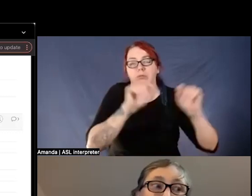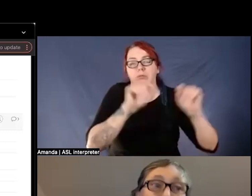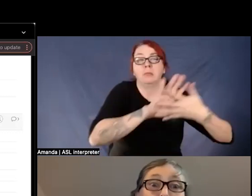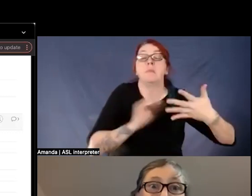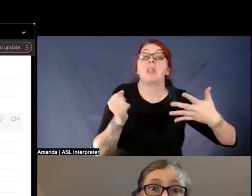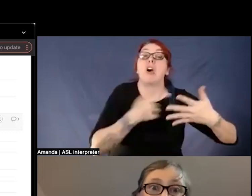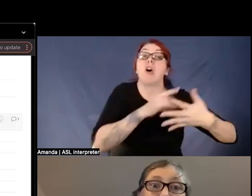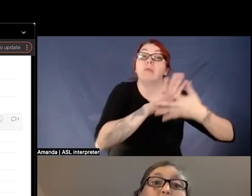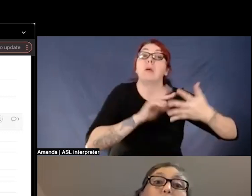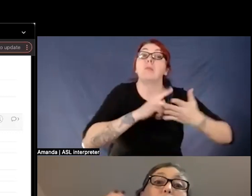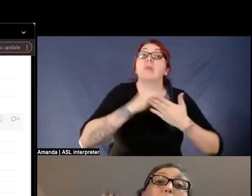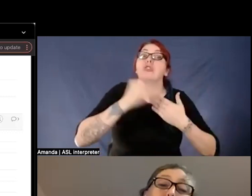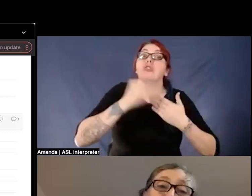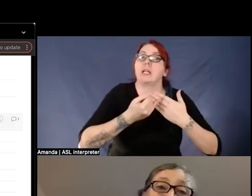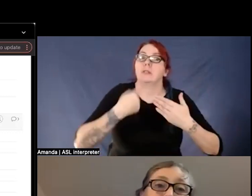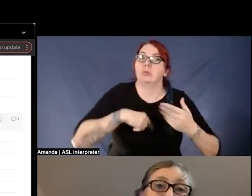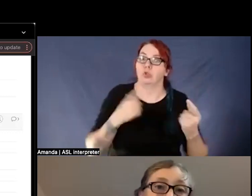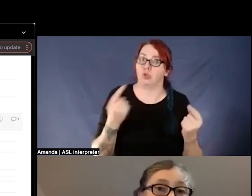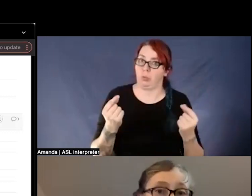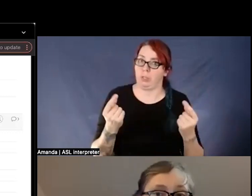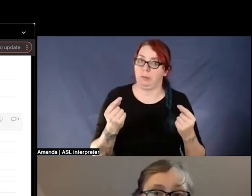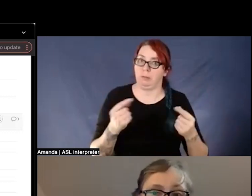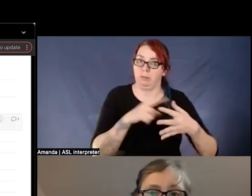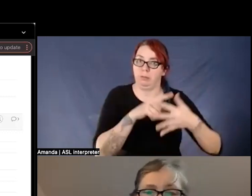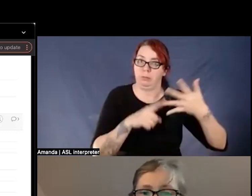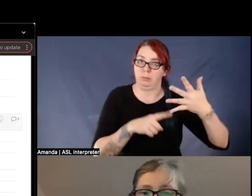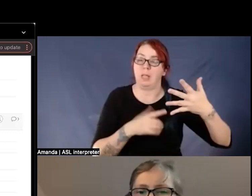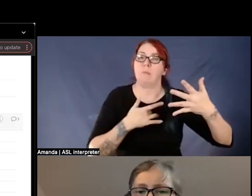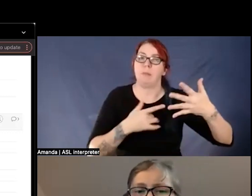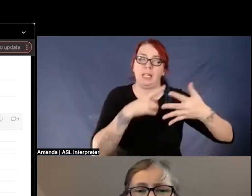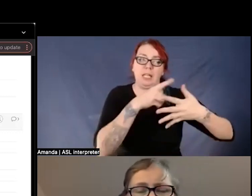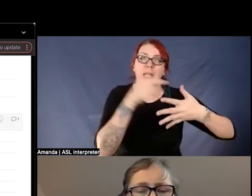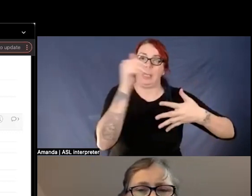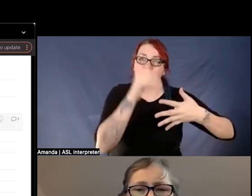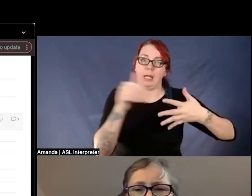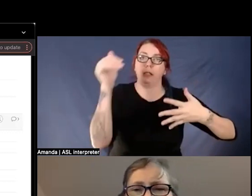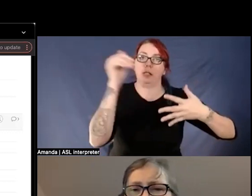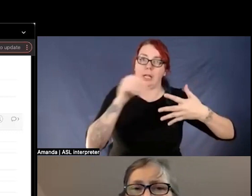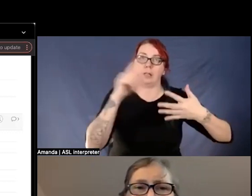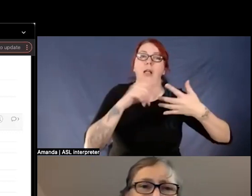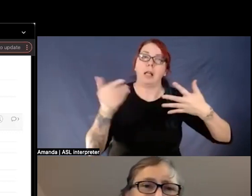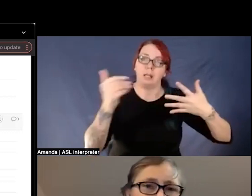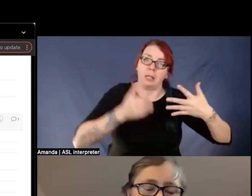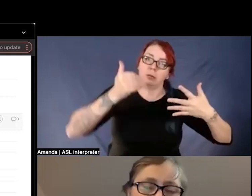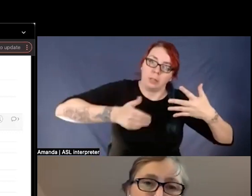regular basis, where we're repeating the same set of tasks, and I've pulled out a tiny piece of our